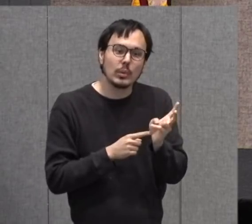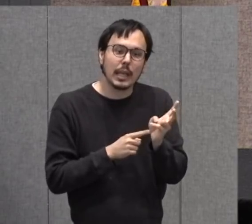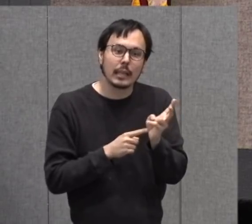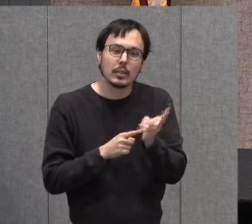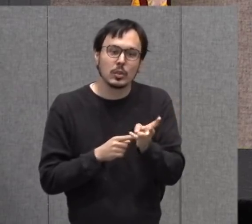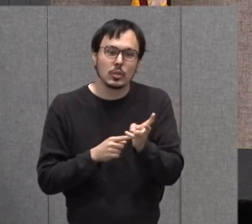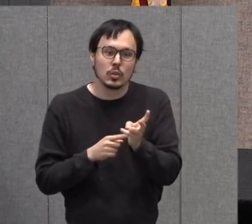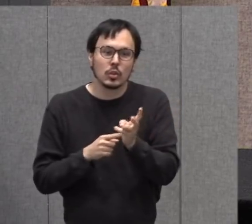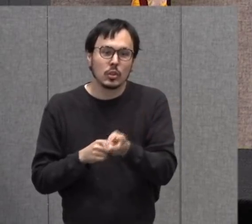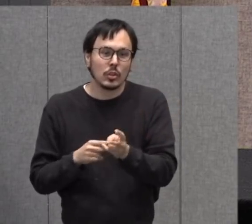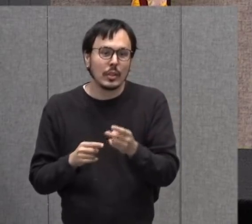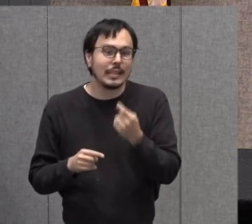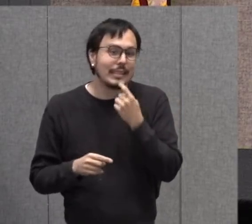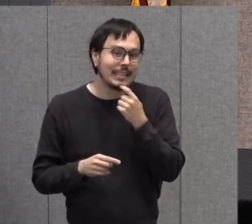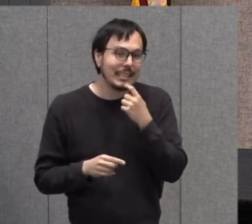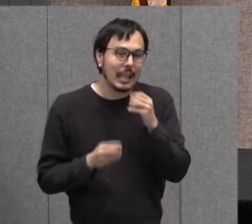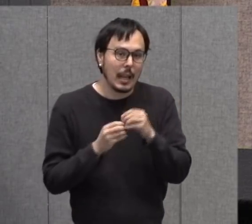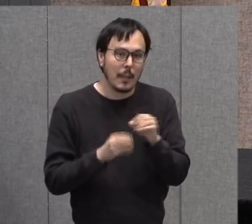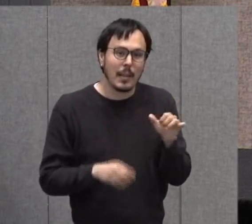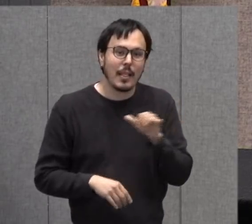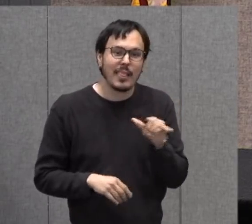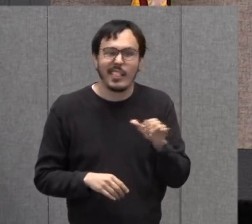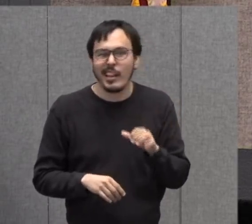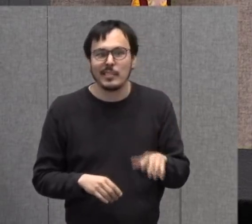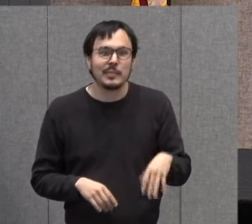so cause when you're saying big numbers like 69,999,